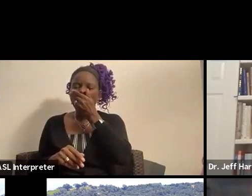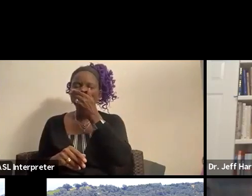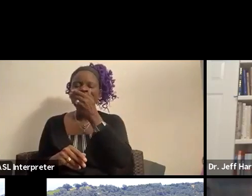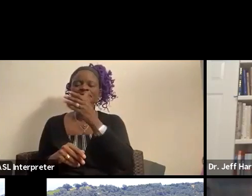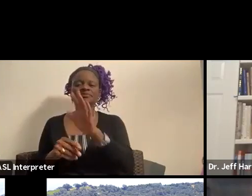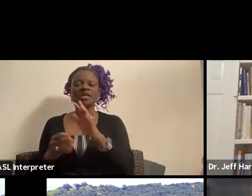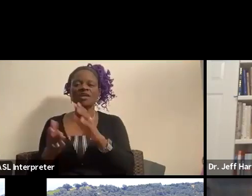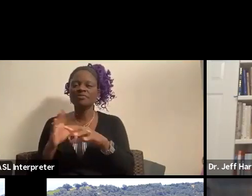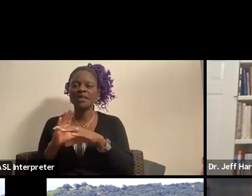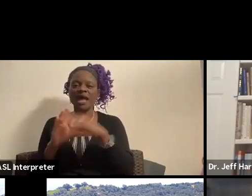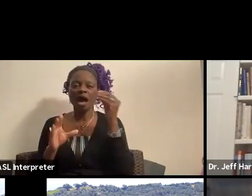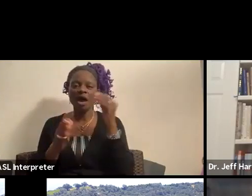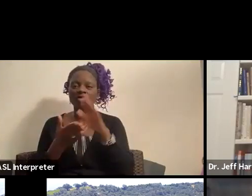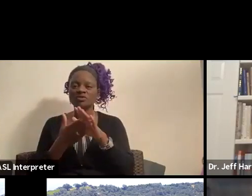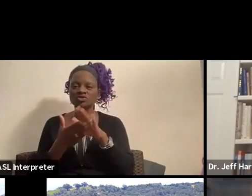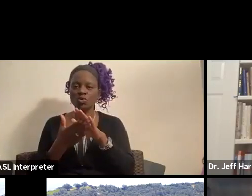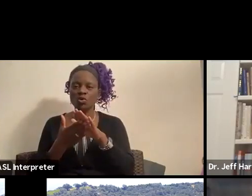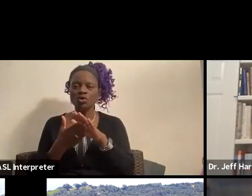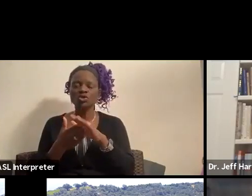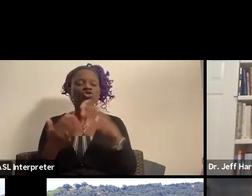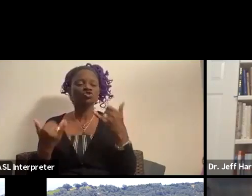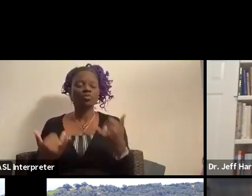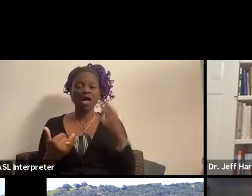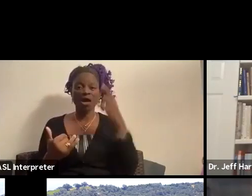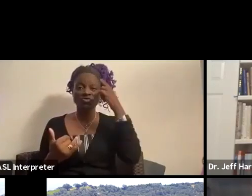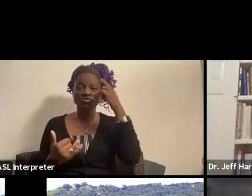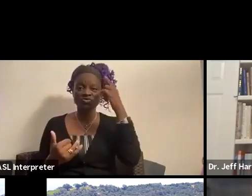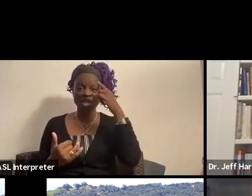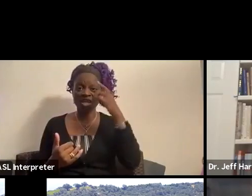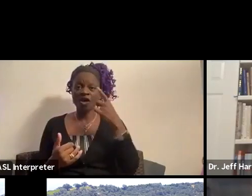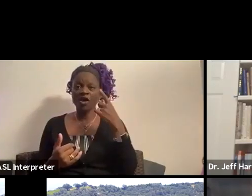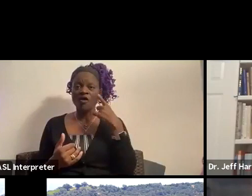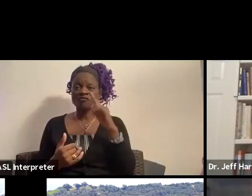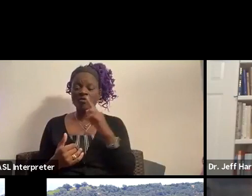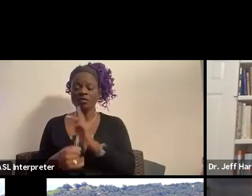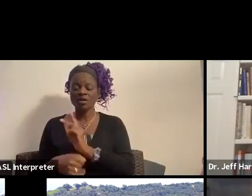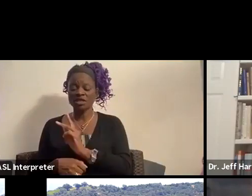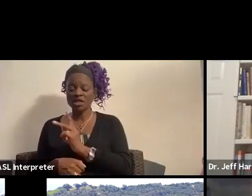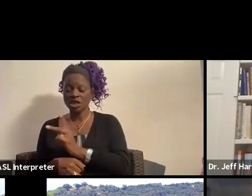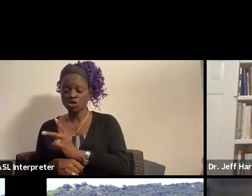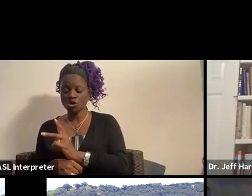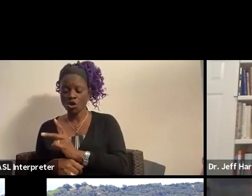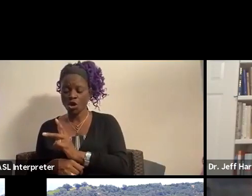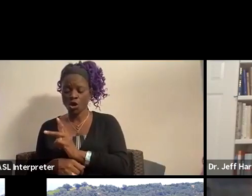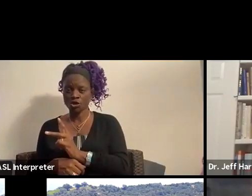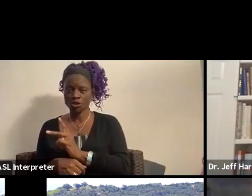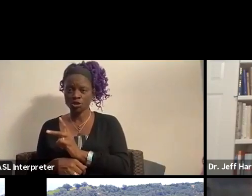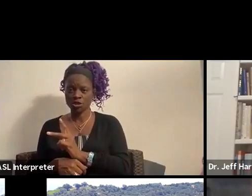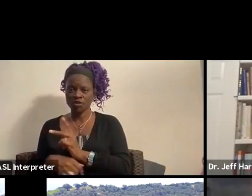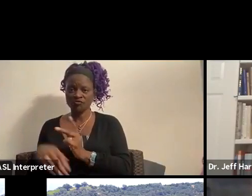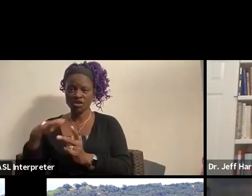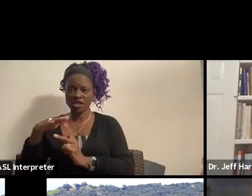So from kindergarten through third grade for the past three years, four years, they have not had a normal school year in this county.